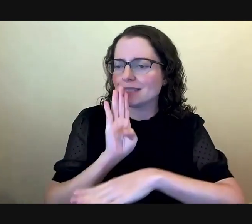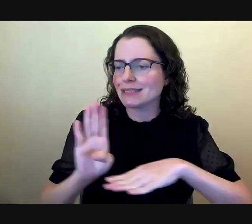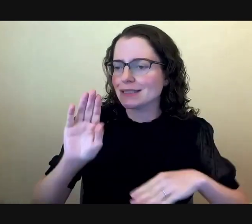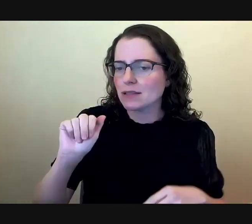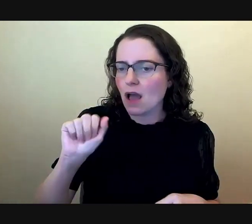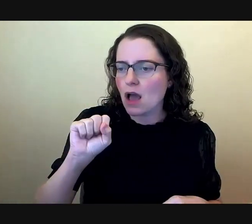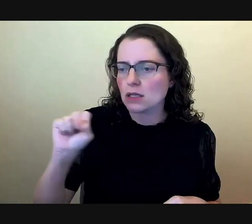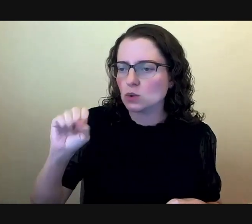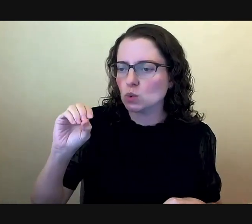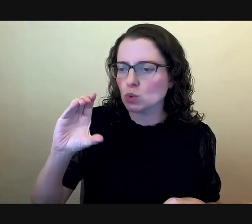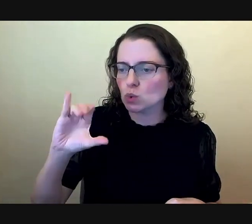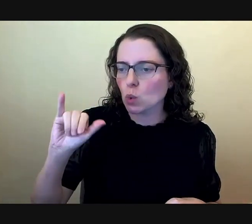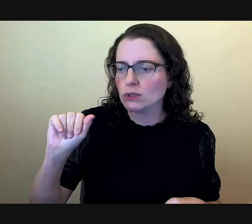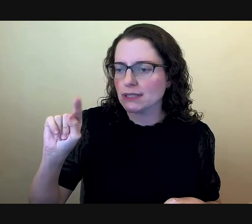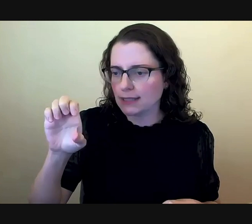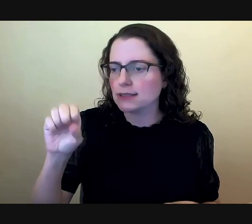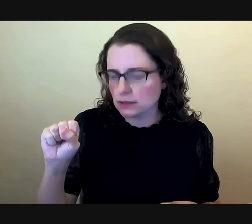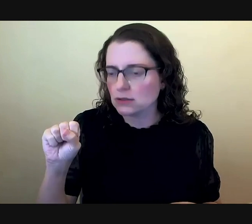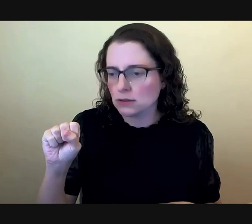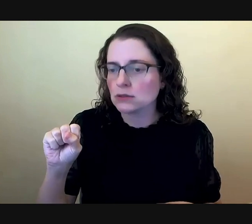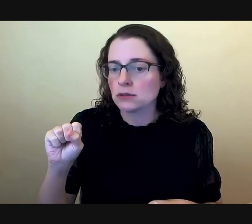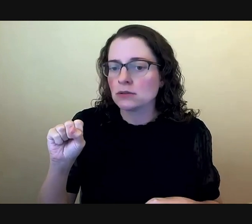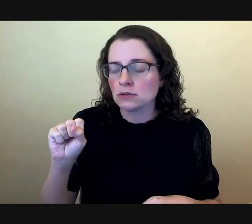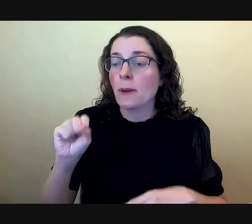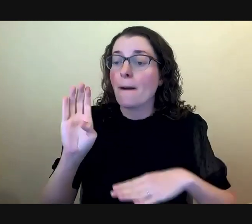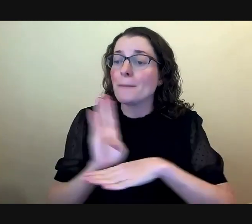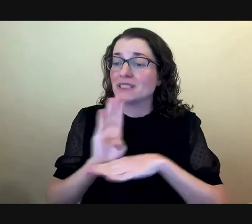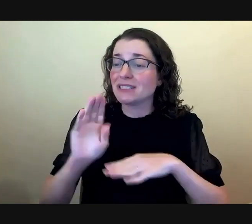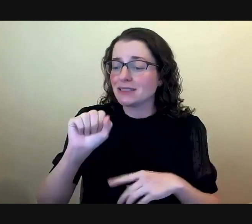And the second group would be business associates.